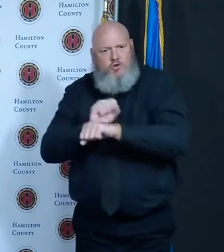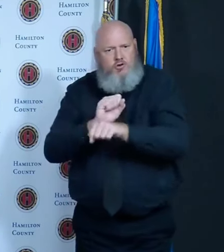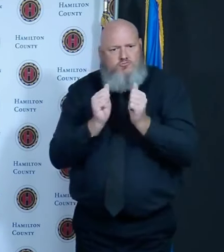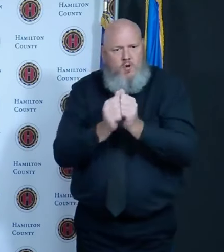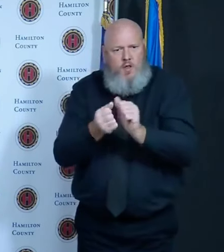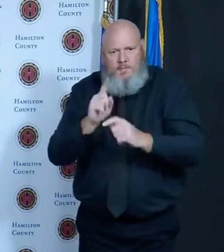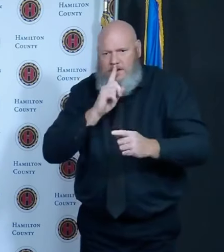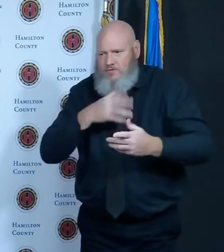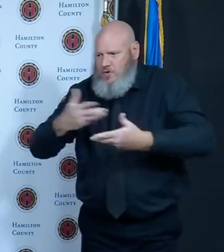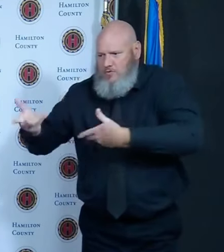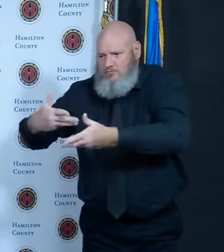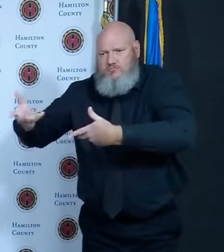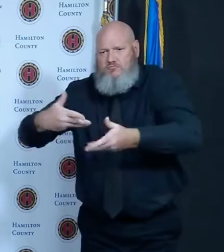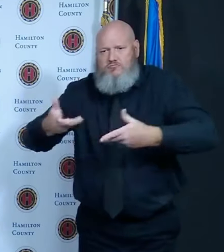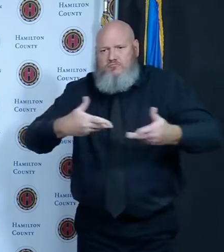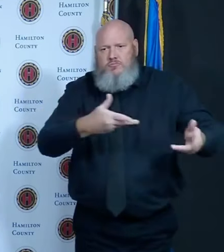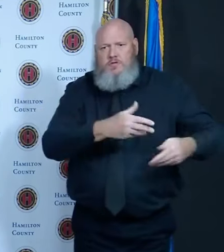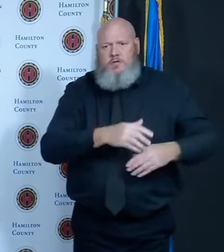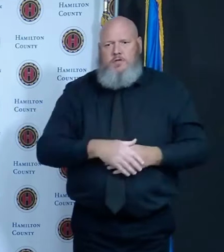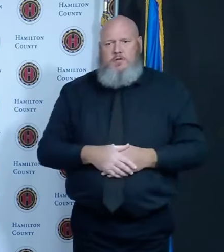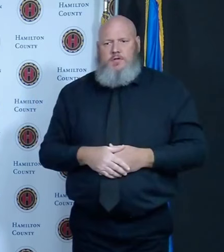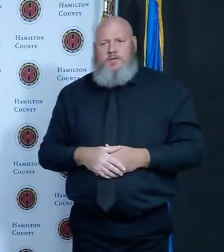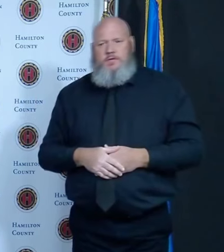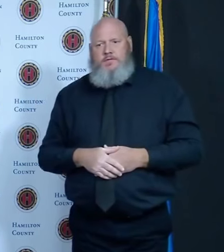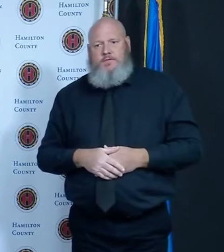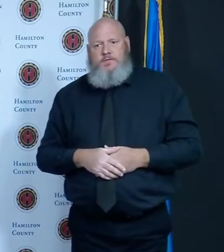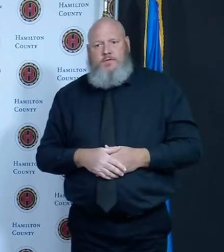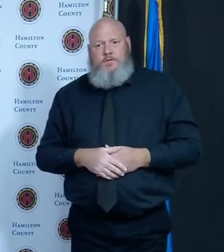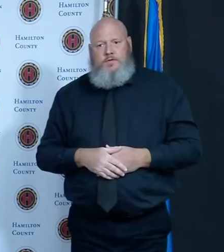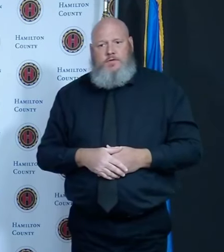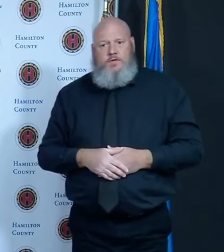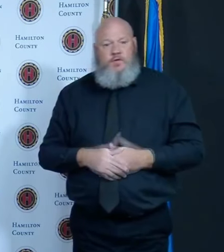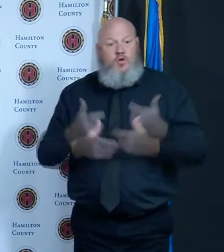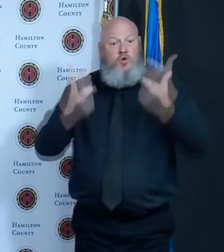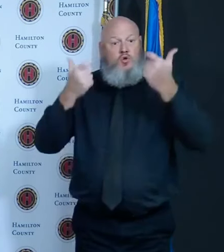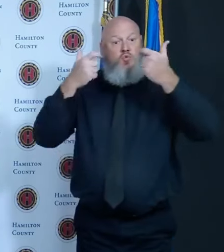so all of these folks are getting supplies from the stock pile